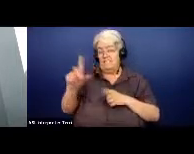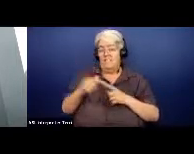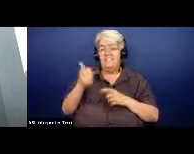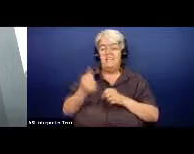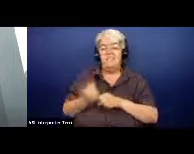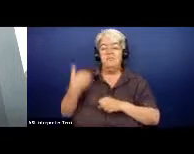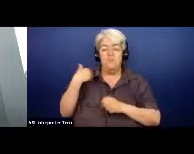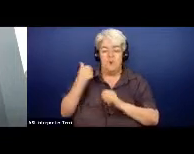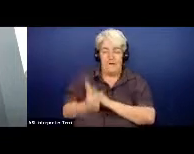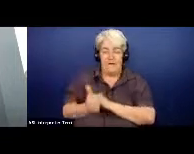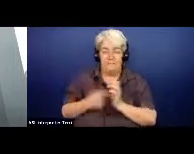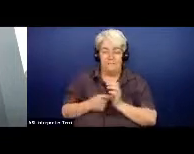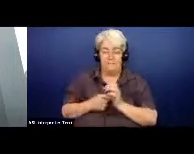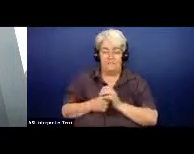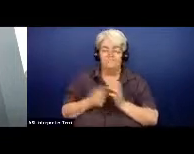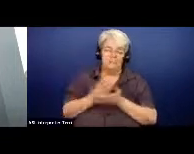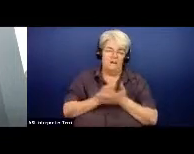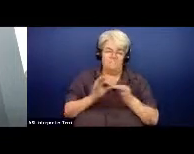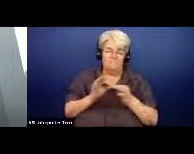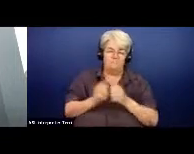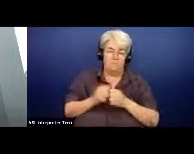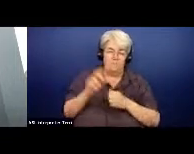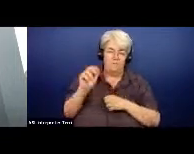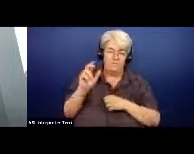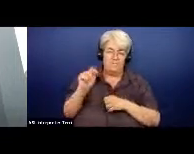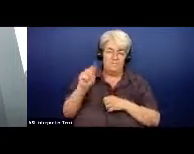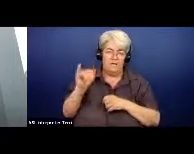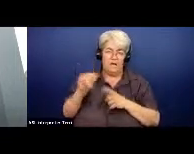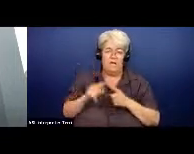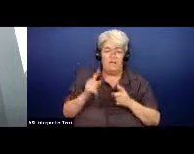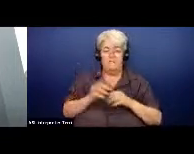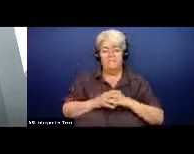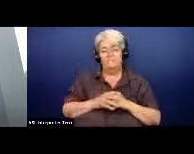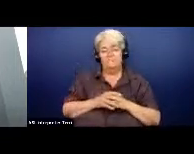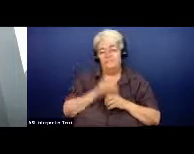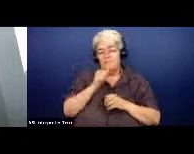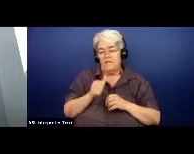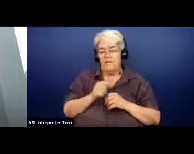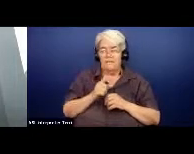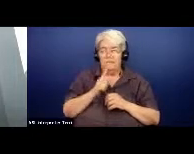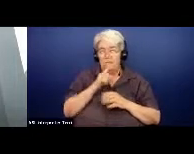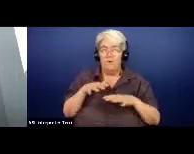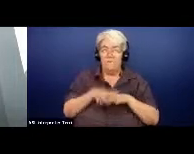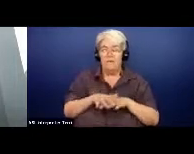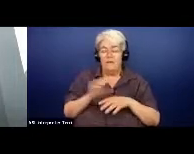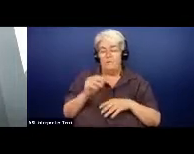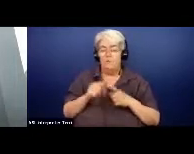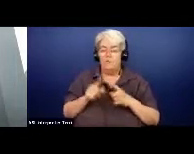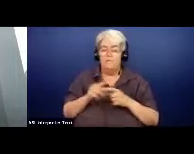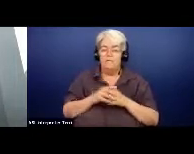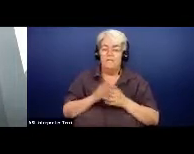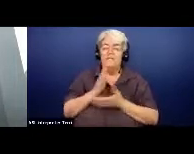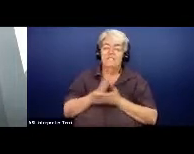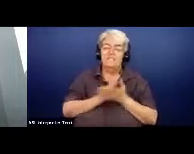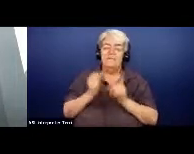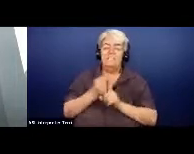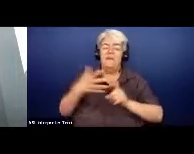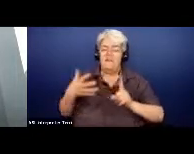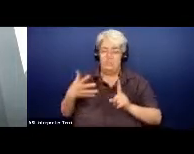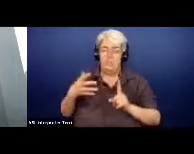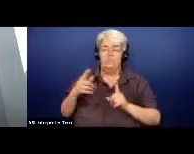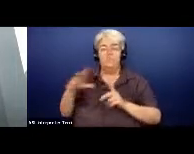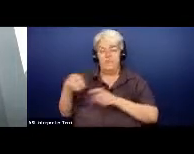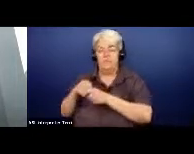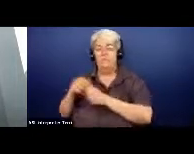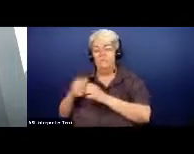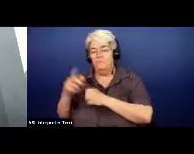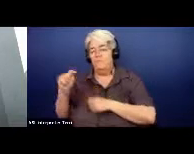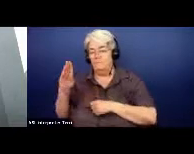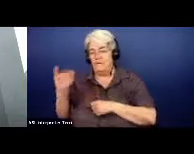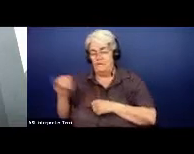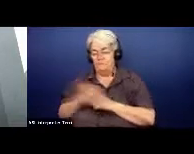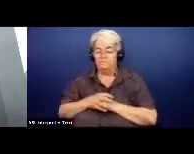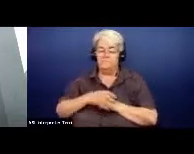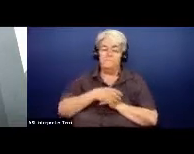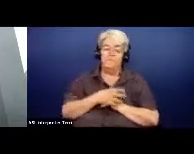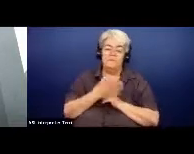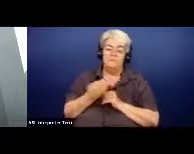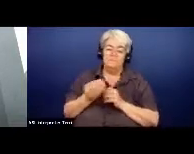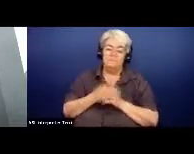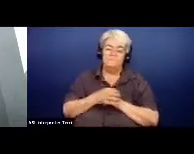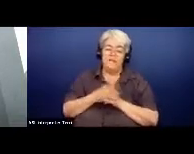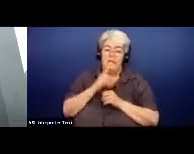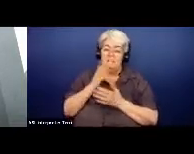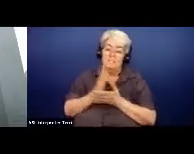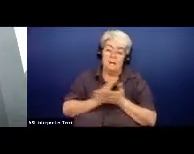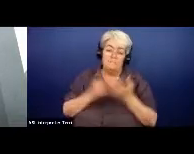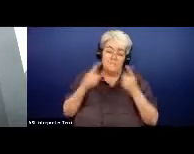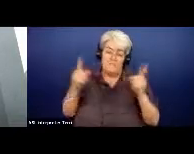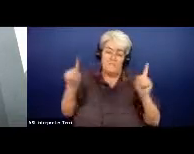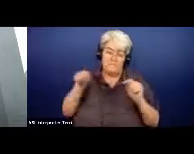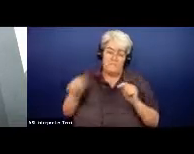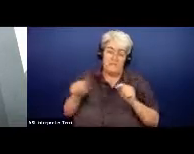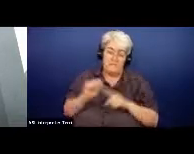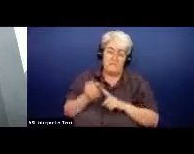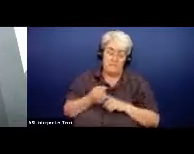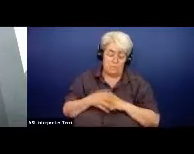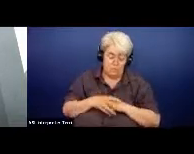have some overlap with traumatic brain injury. There's been some successes in that case and